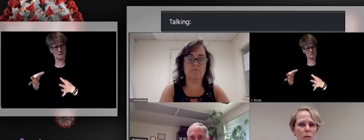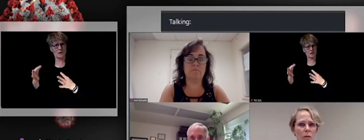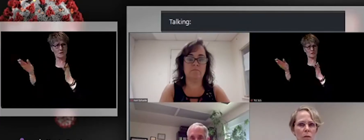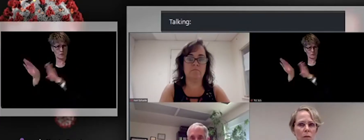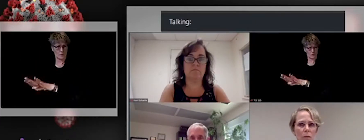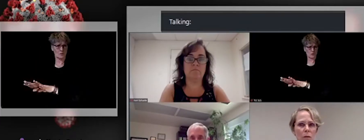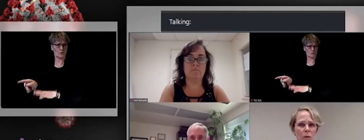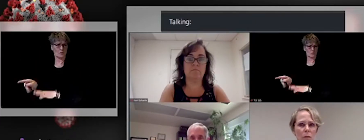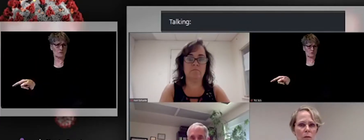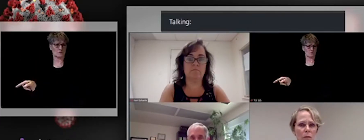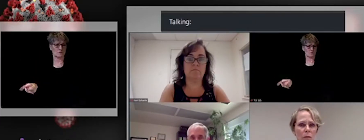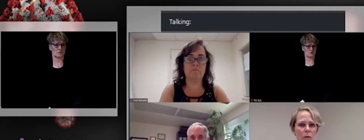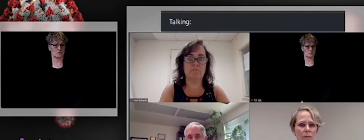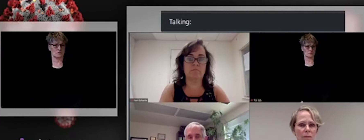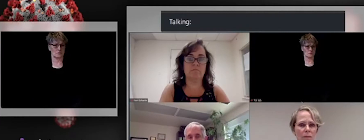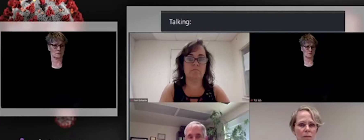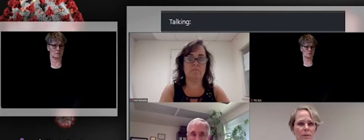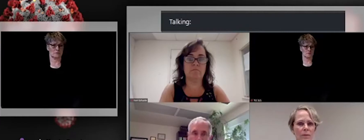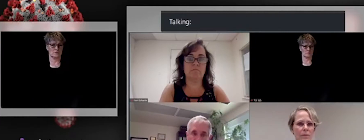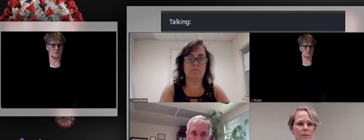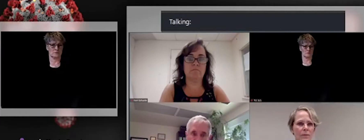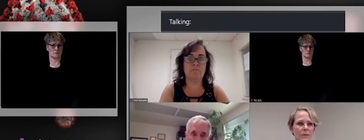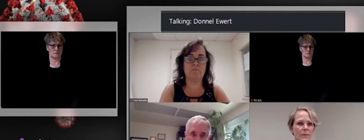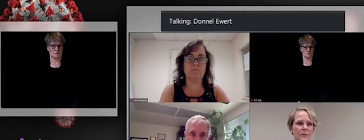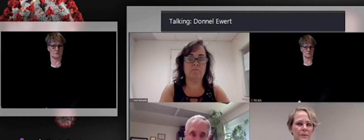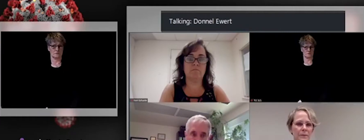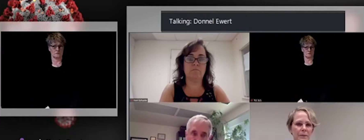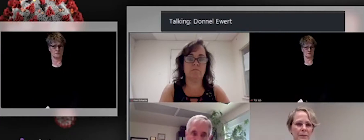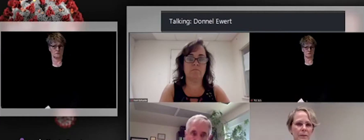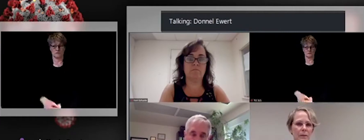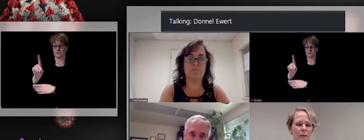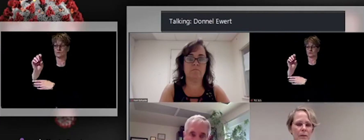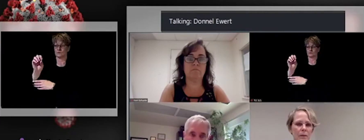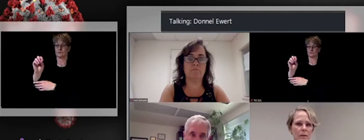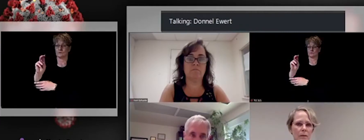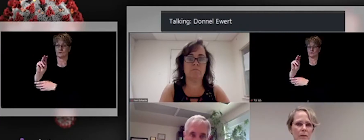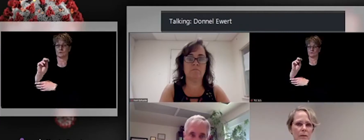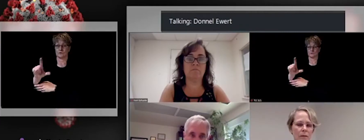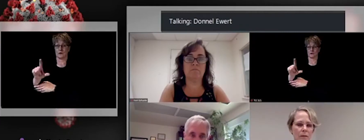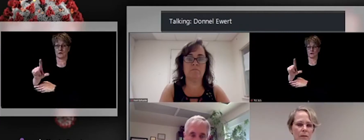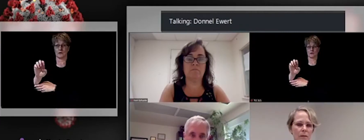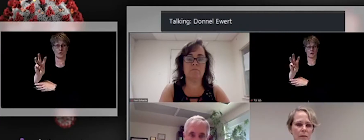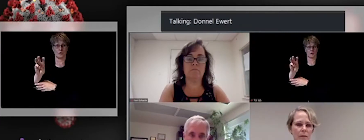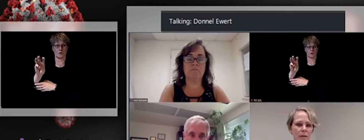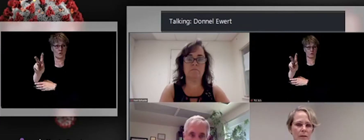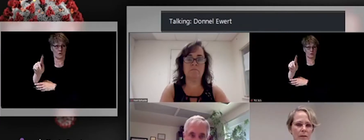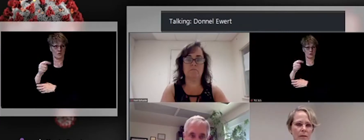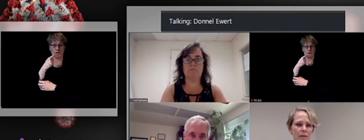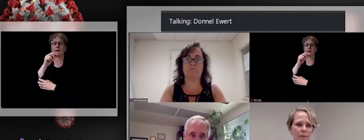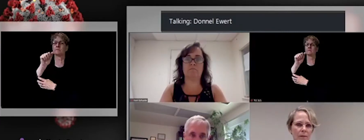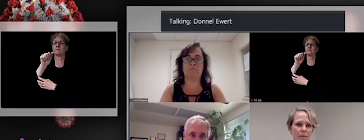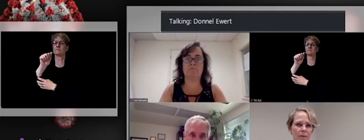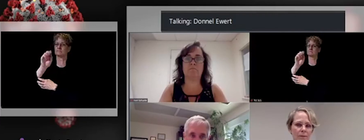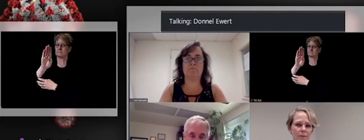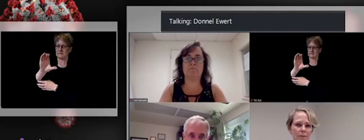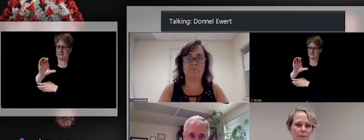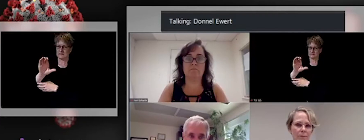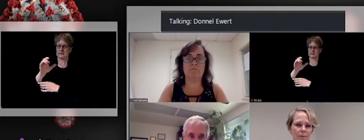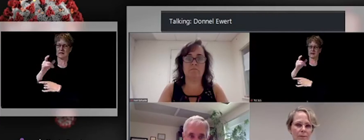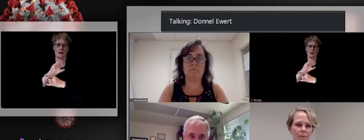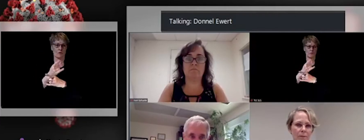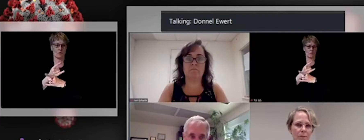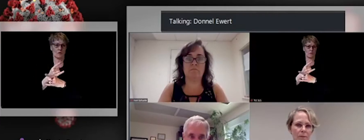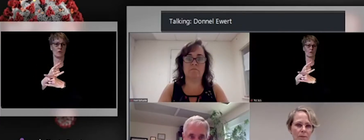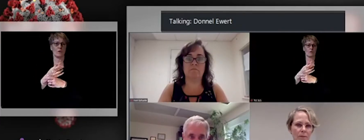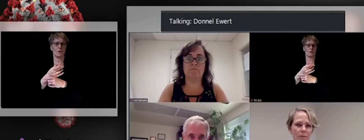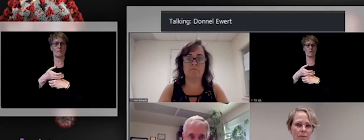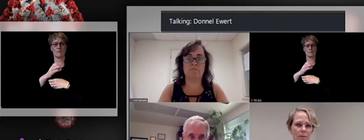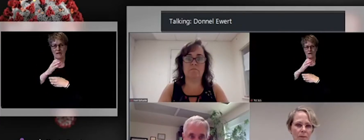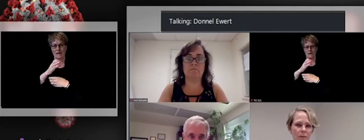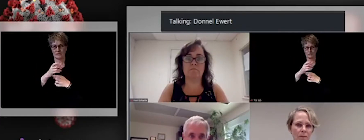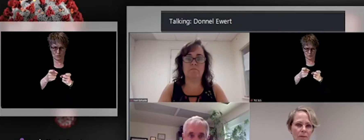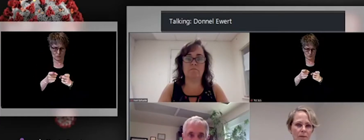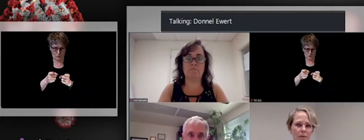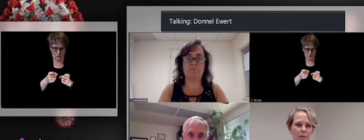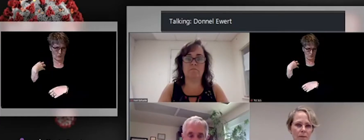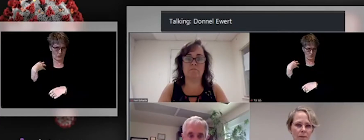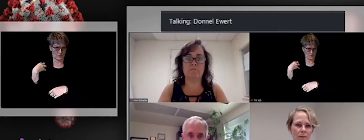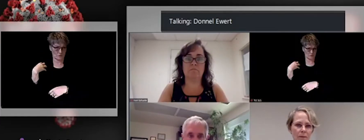There is the state agency the Alcohol Beverage Control Officers conducted that that action.